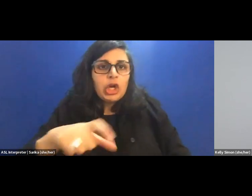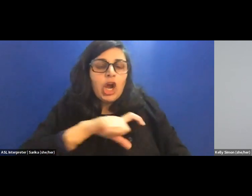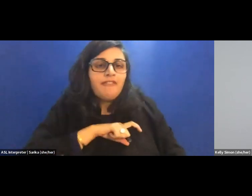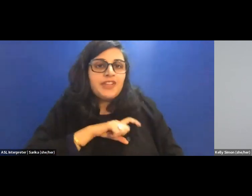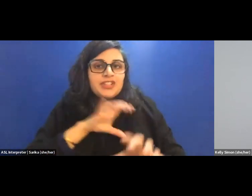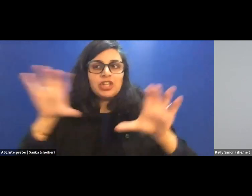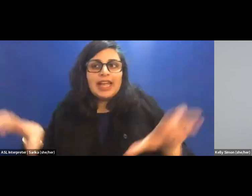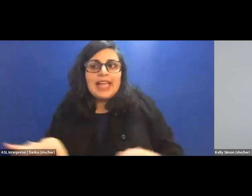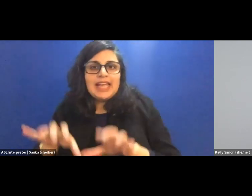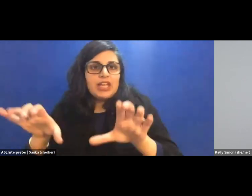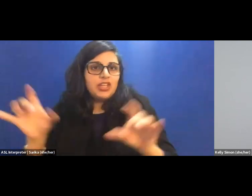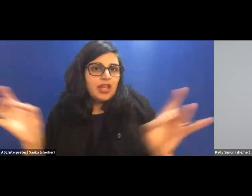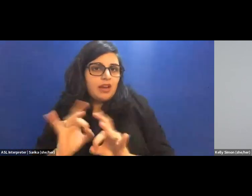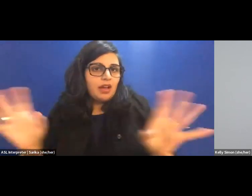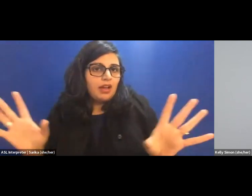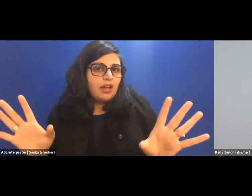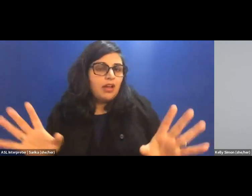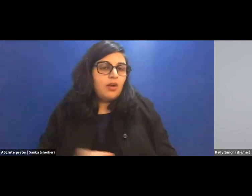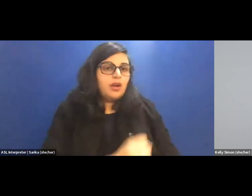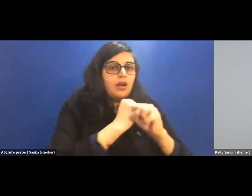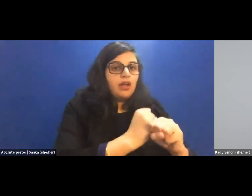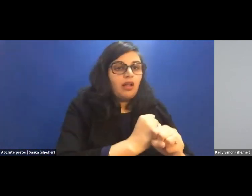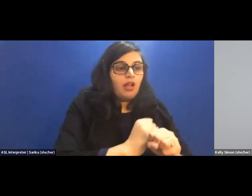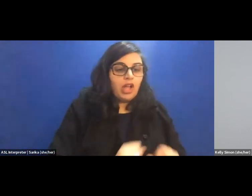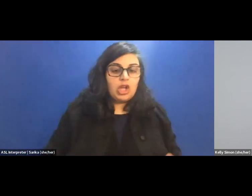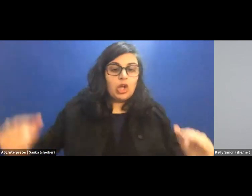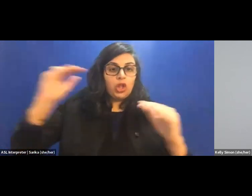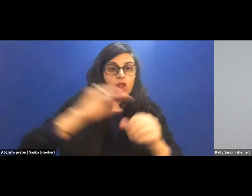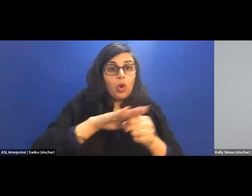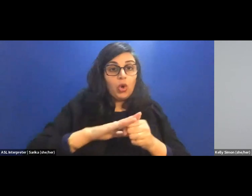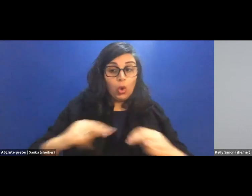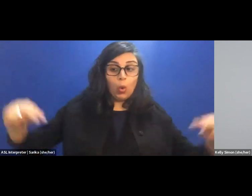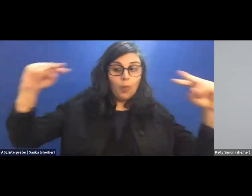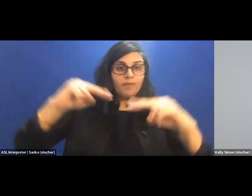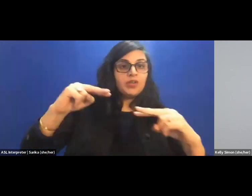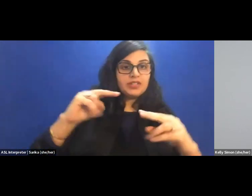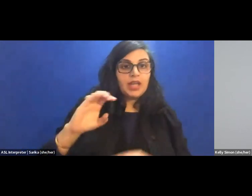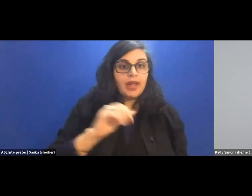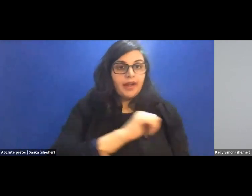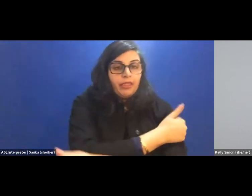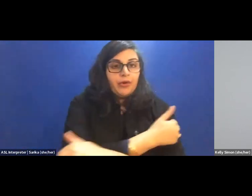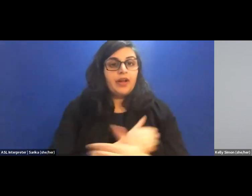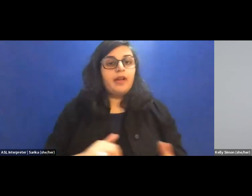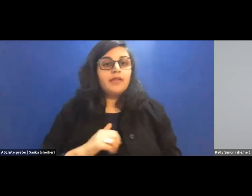we required officers to intervene when they see their other officers engaged in misconduct.